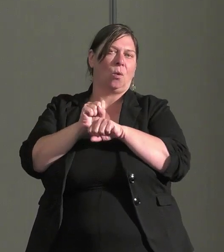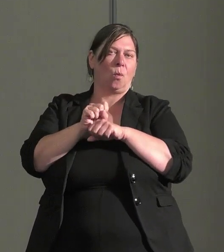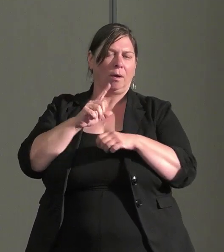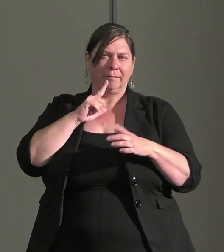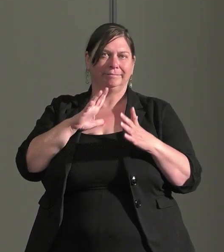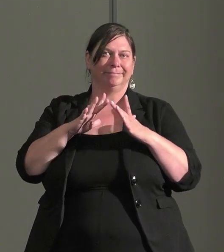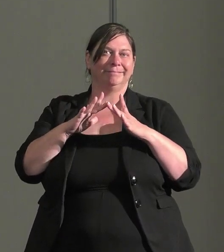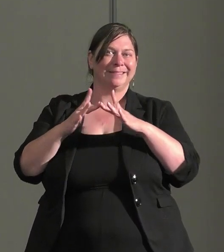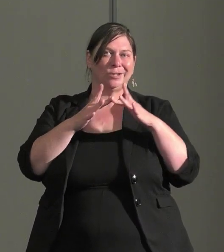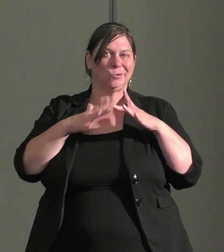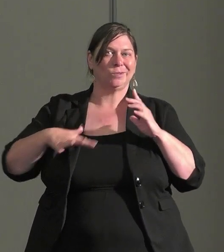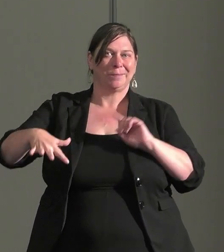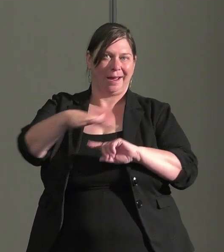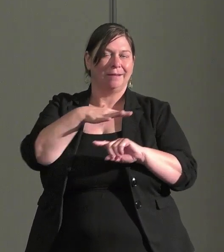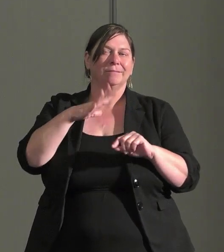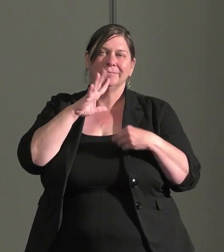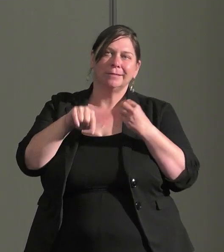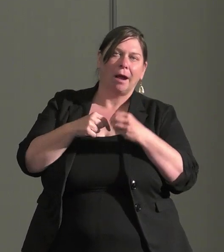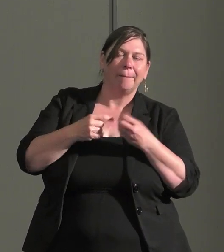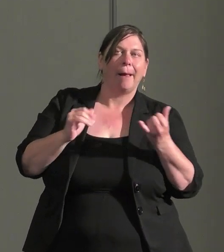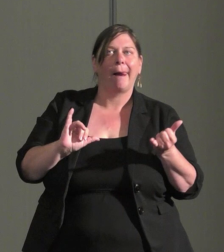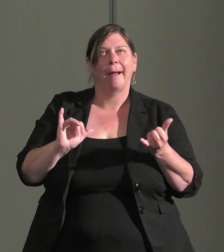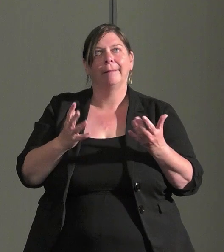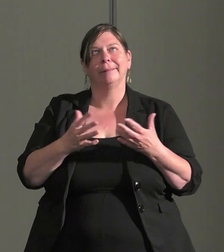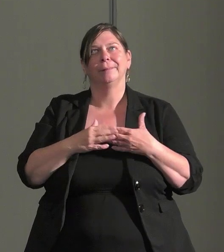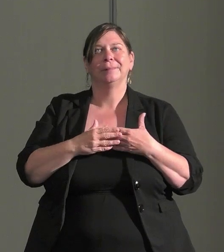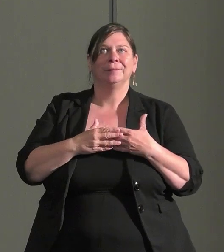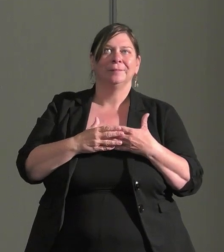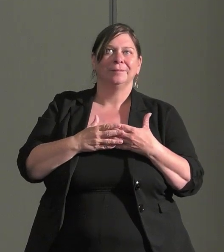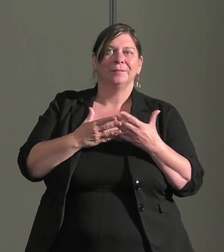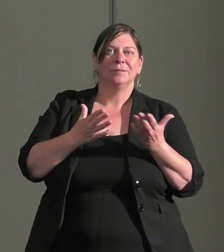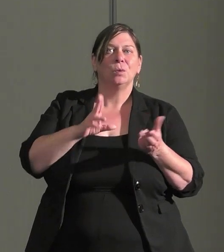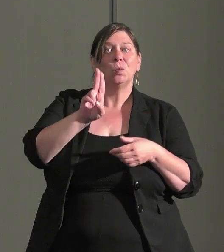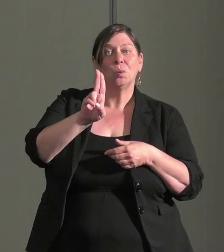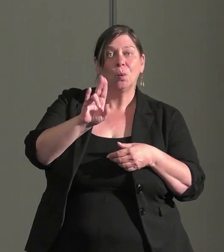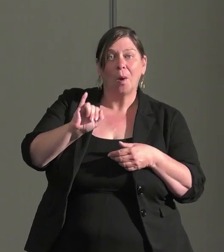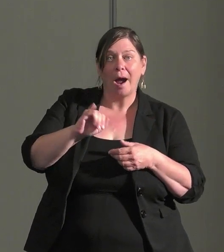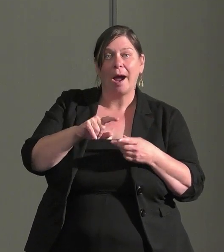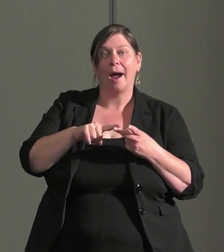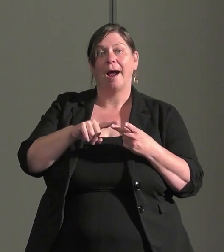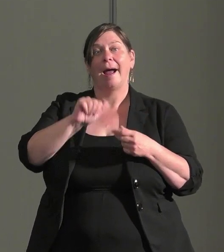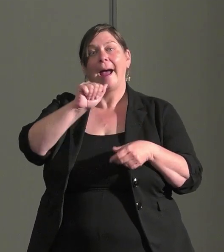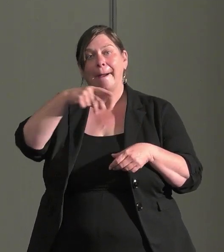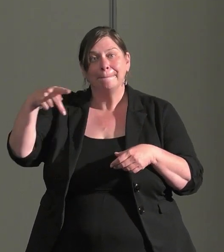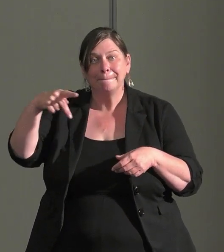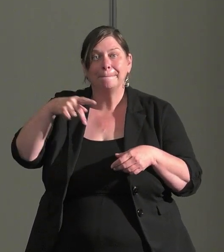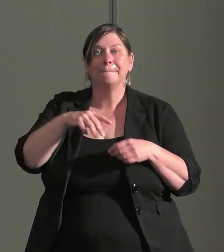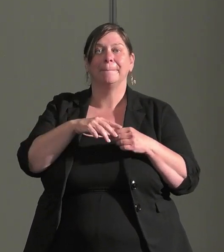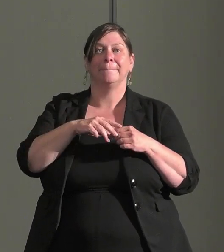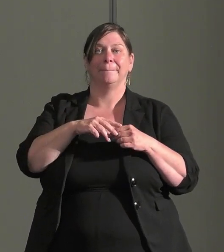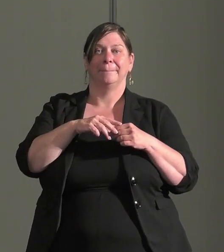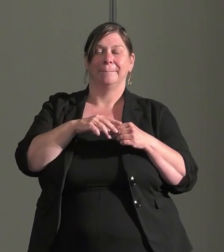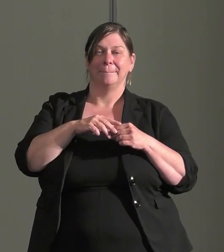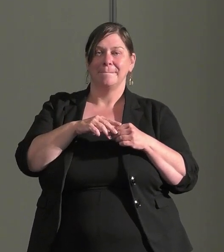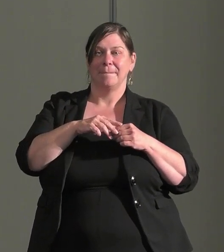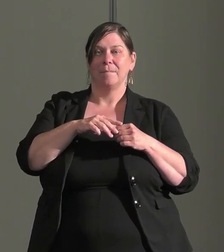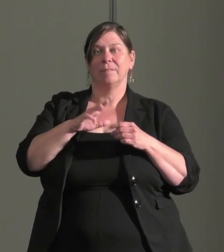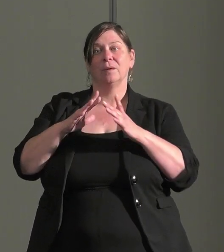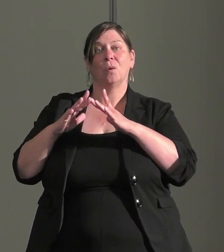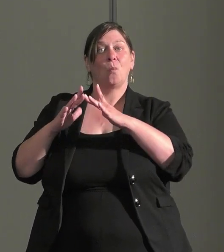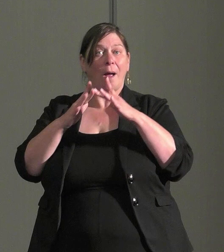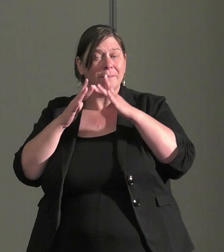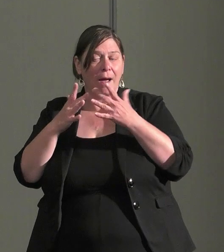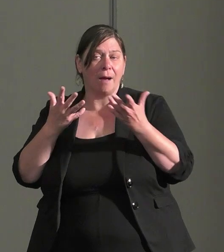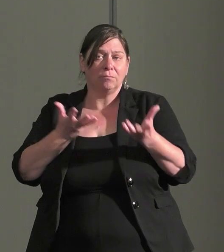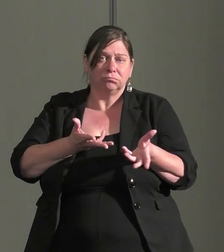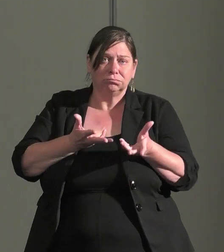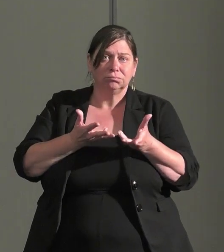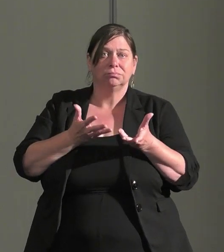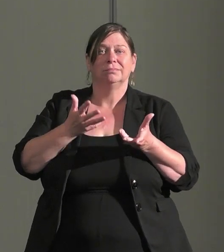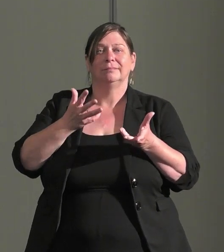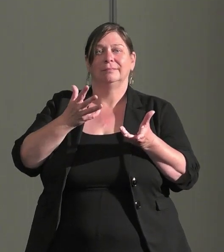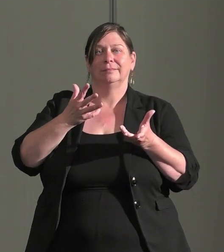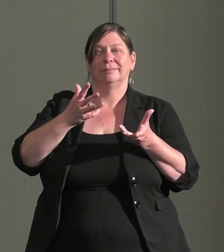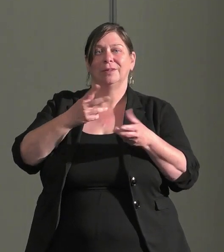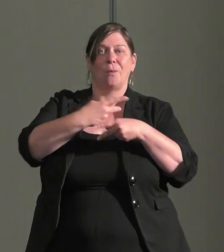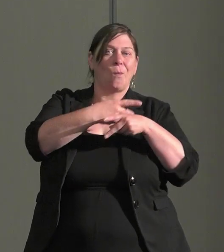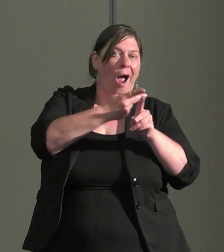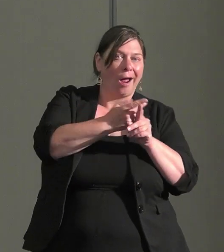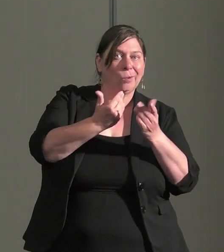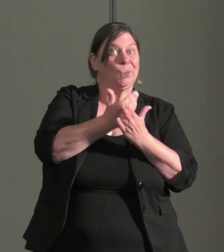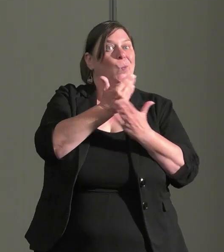So mostly we are talking about things with the UI app or website. Or new product. Those